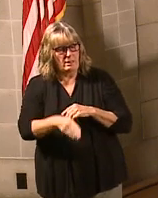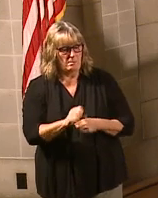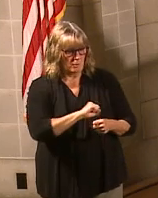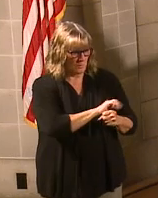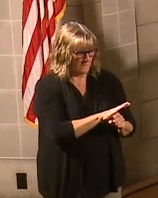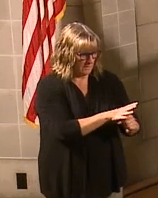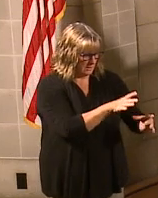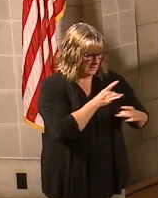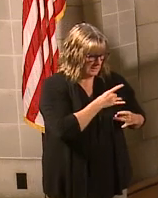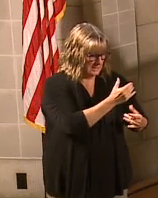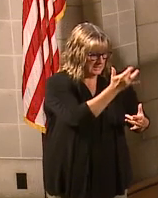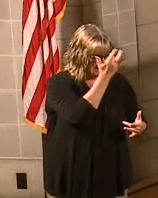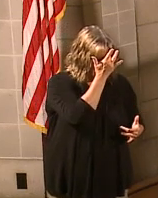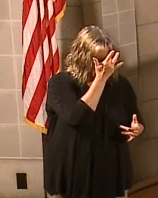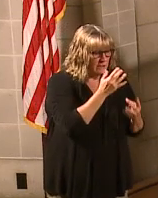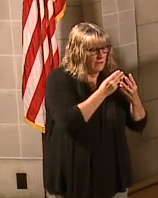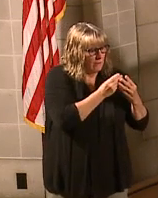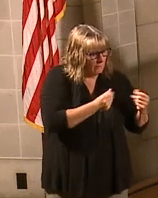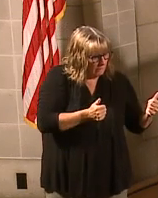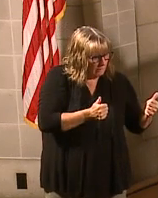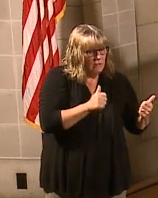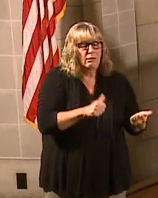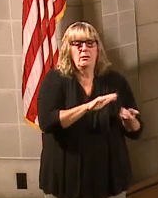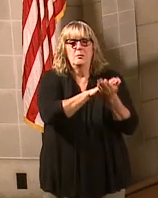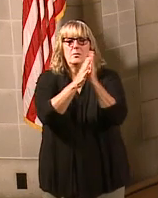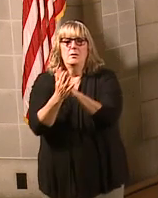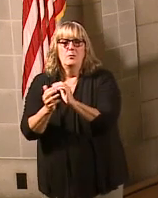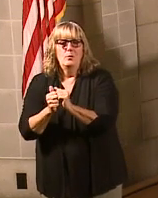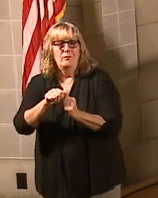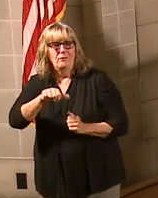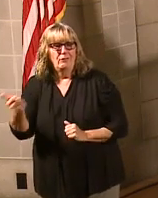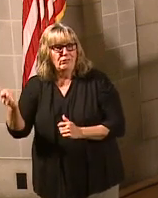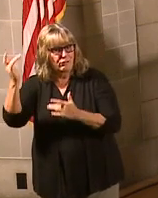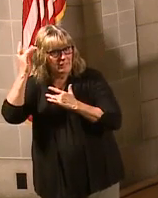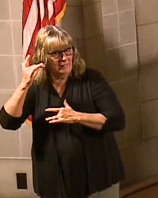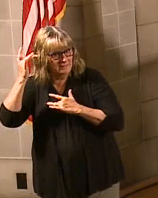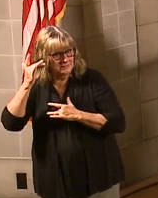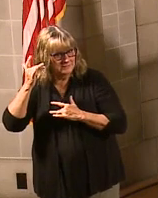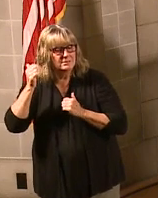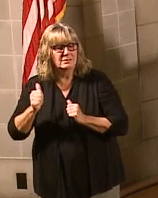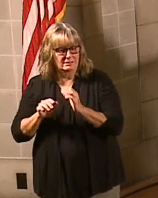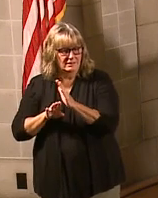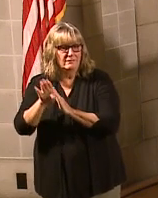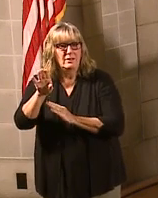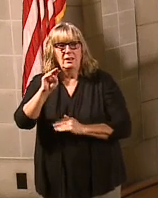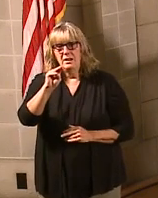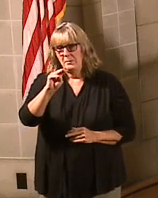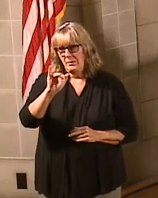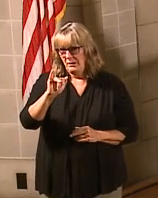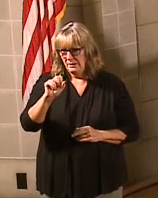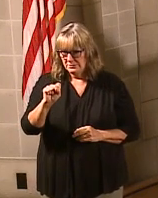INFLAMMATORY SYSTEM IN CHILDREN ALSO KNOWN AS MISC AND THIS